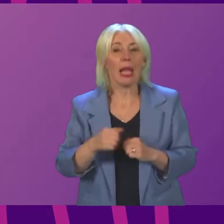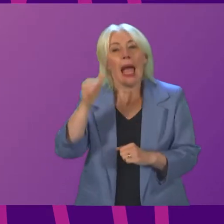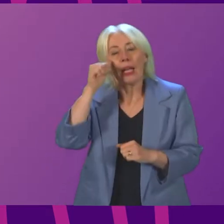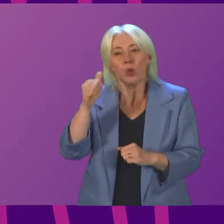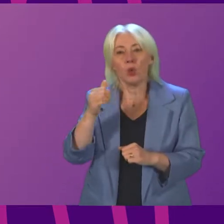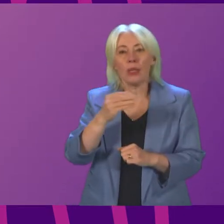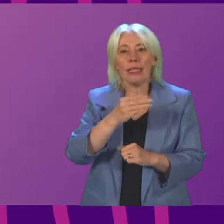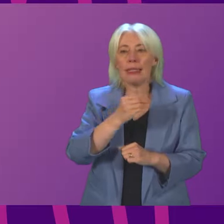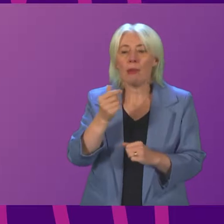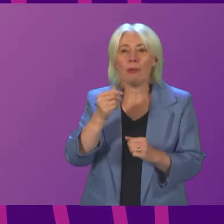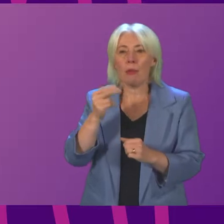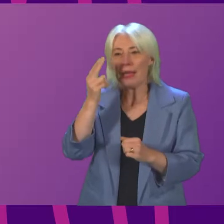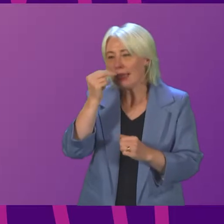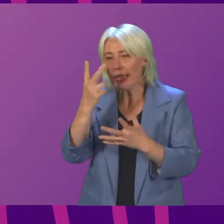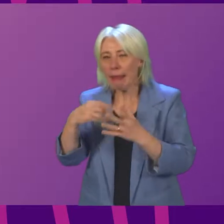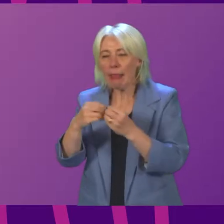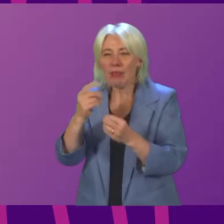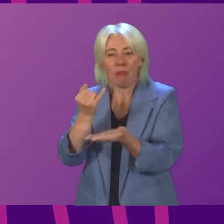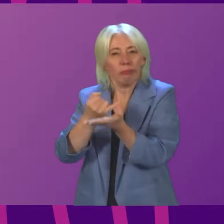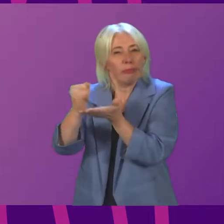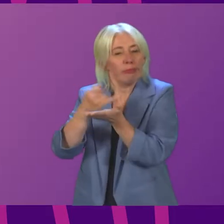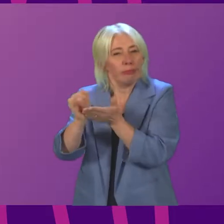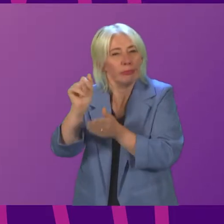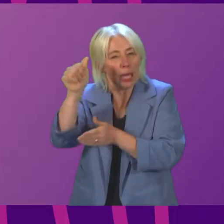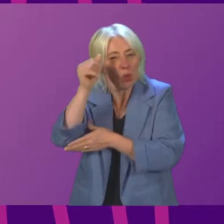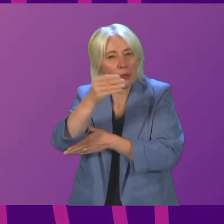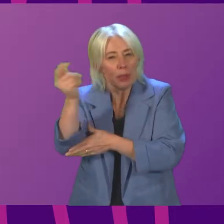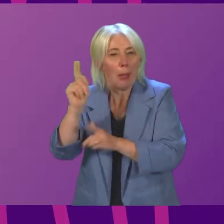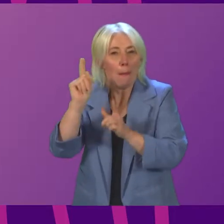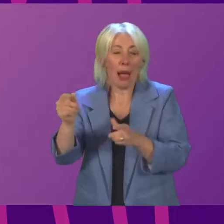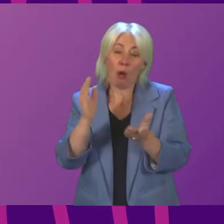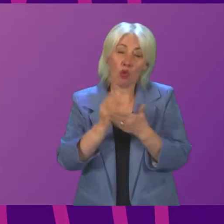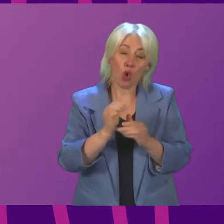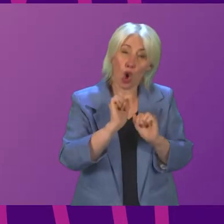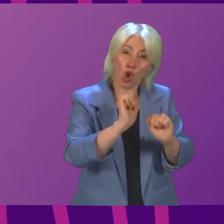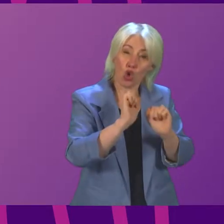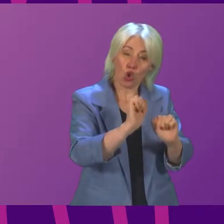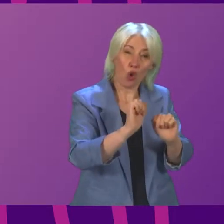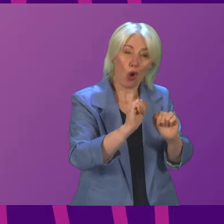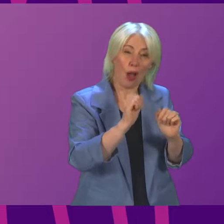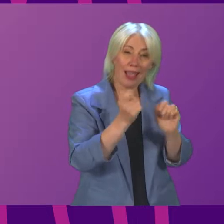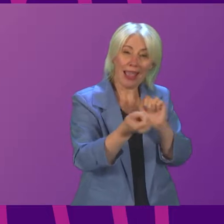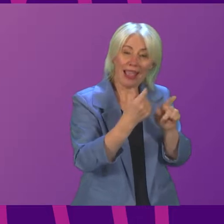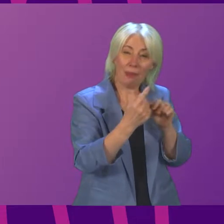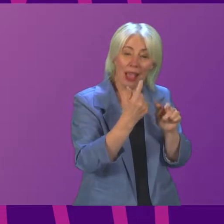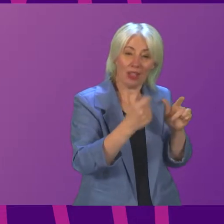the night-time industry who are still opposed to the scheme, I suspect that, like mine, his inbox is not full of messages from people who were unable to get into